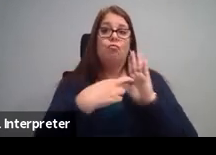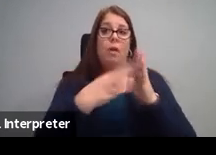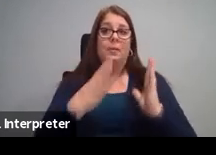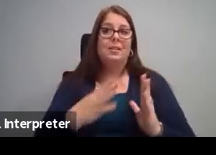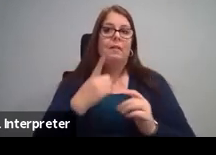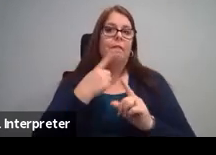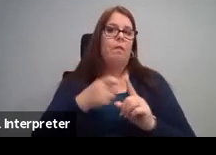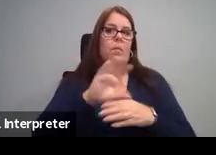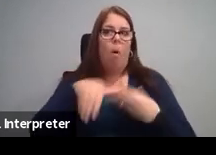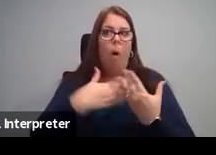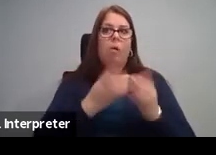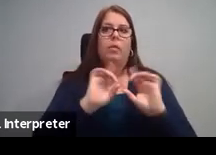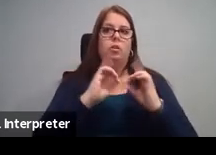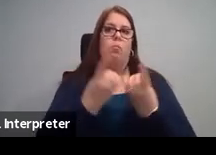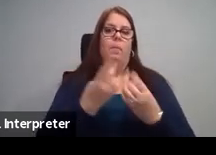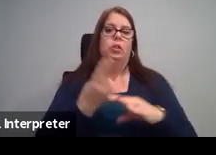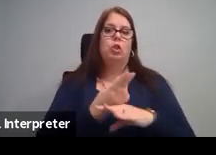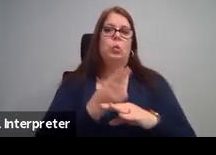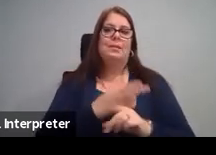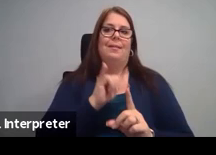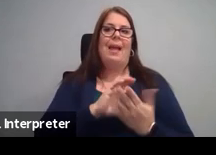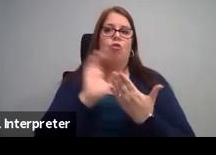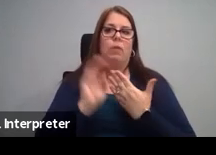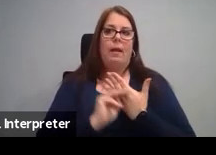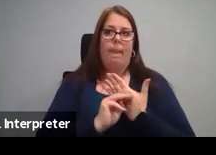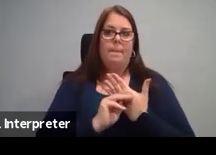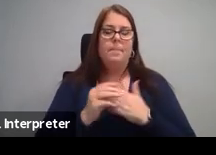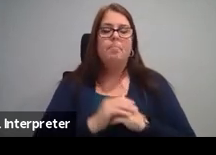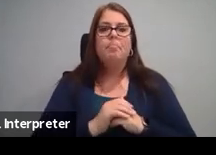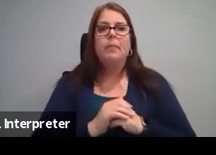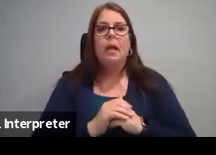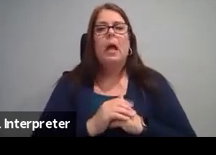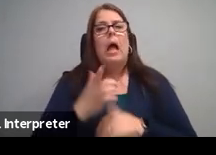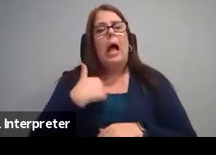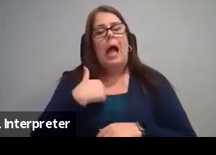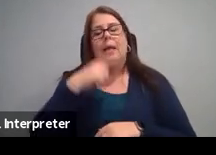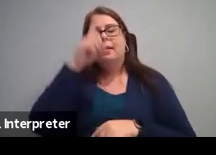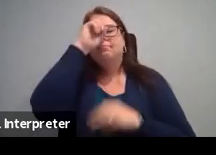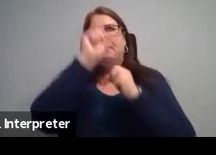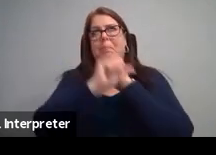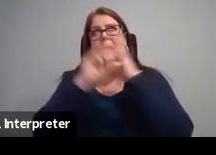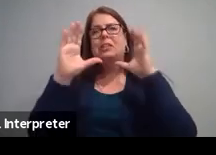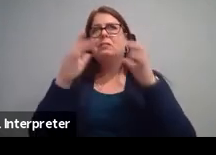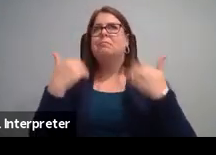Laurie Arnold: And but what one leader, I think is really important, I would imagine, in a very large district to maybe would have to to lead teachers.